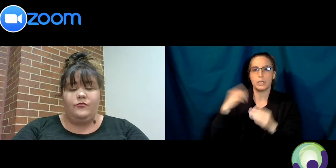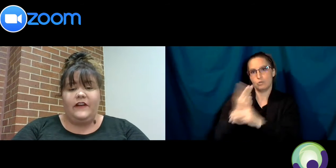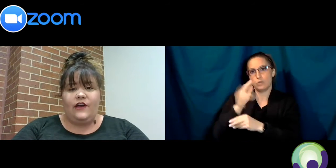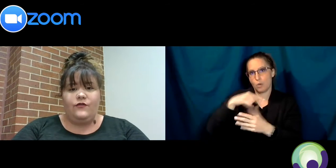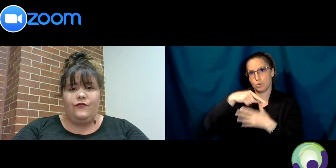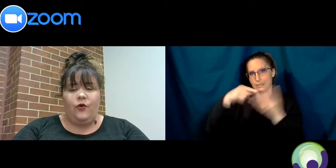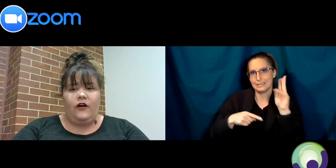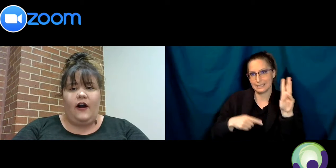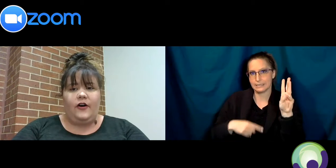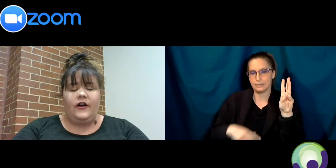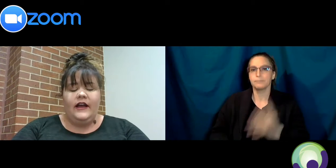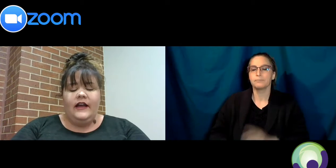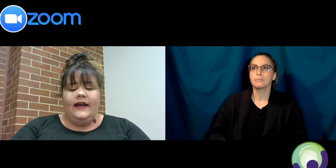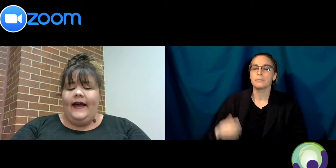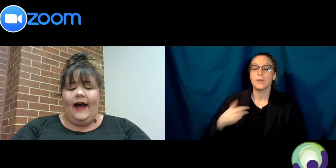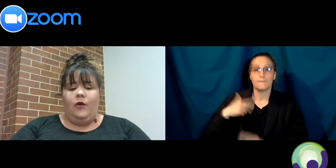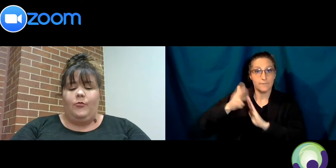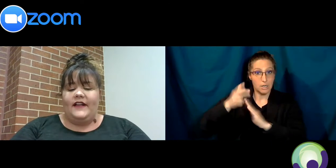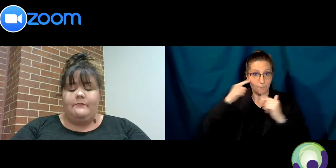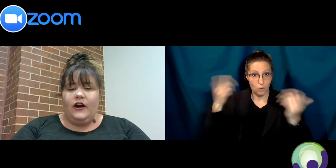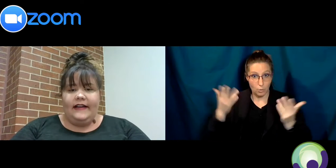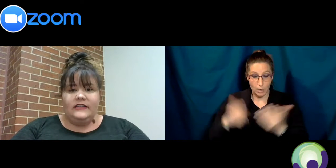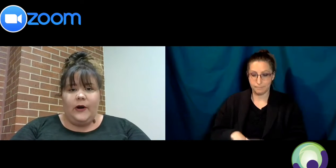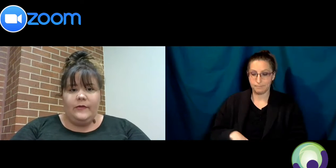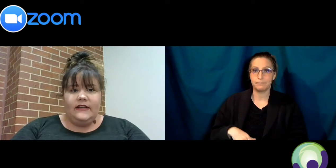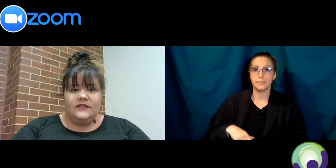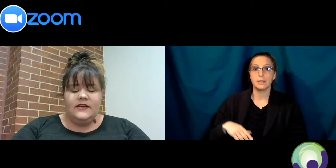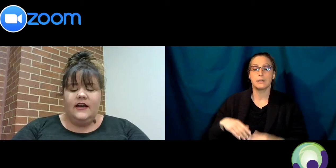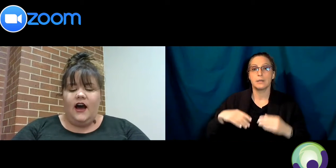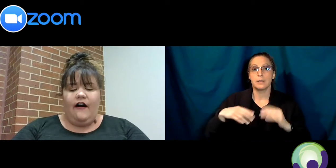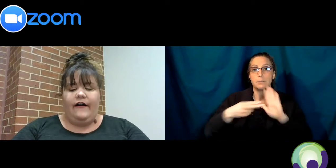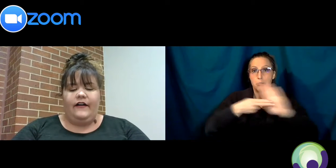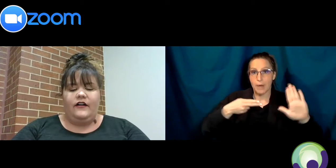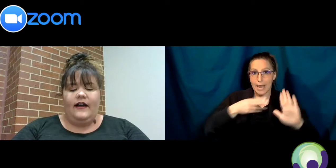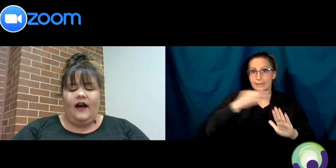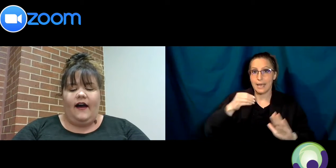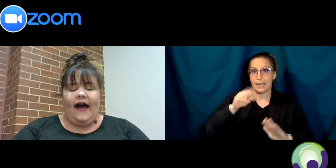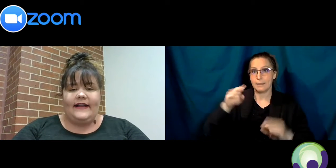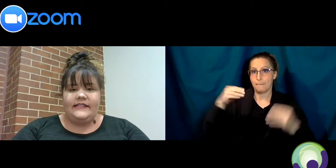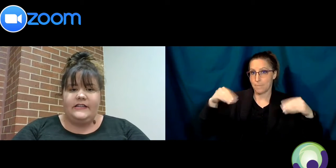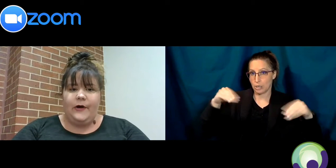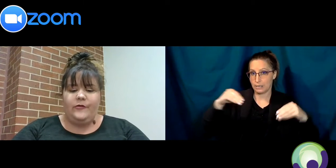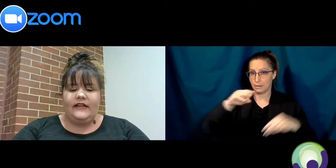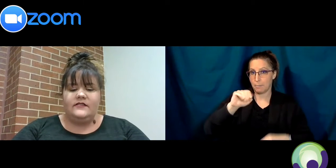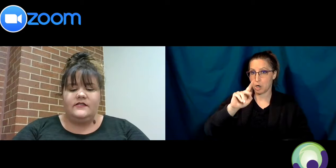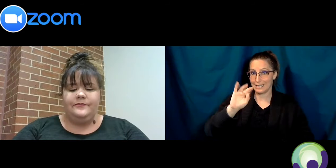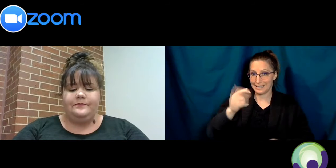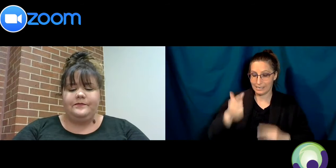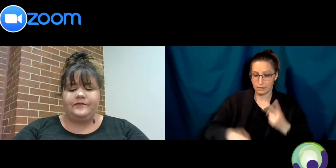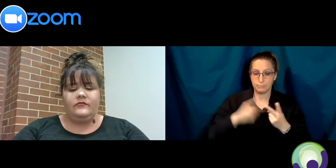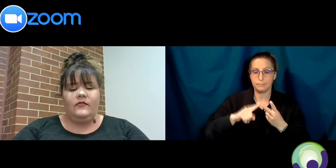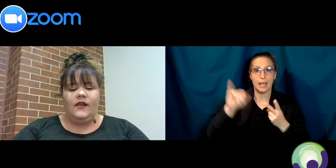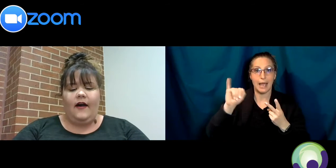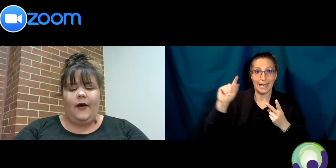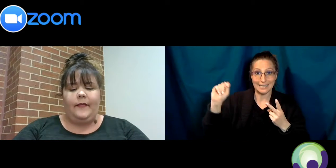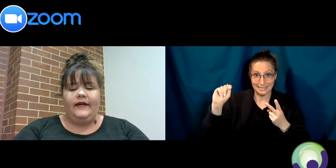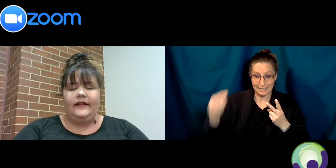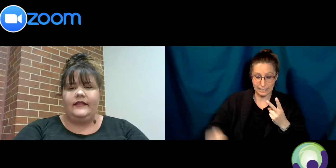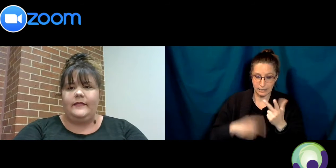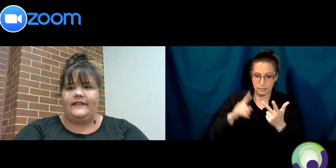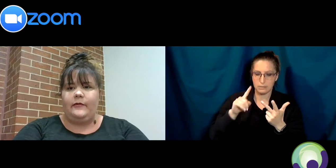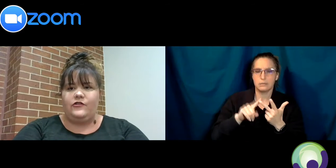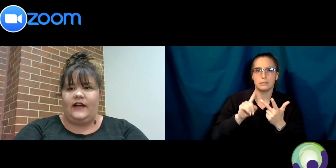videos for our brand and marketing department, our IT department. Let me double check